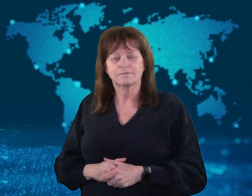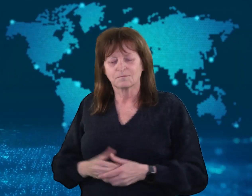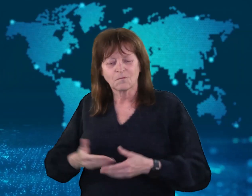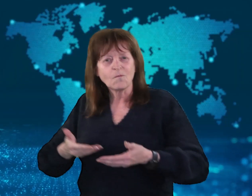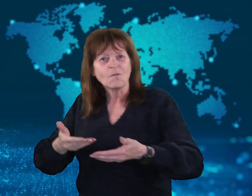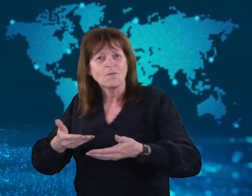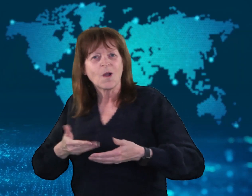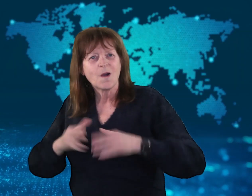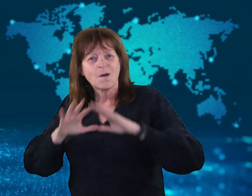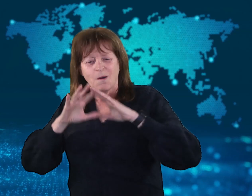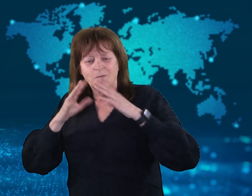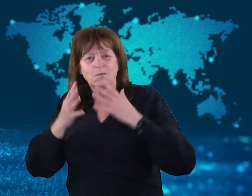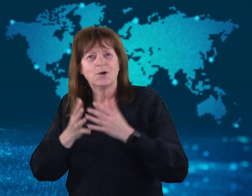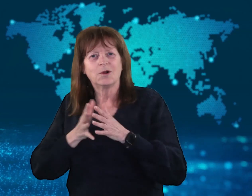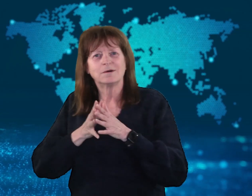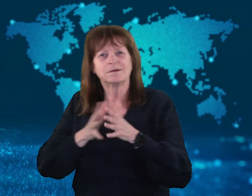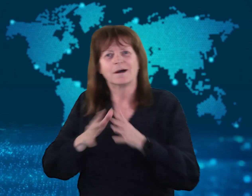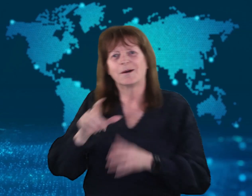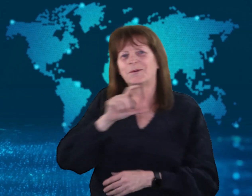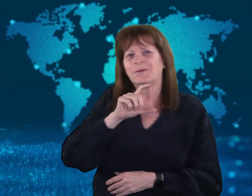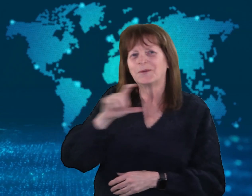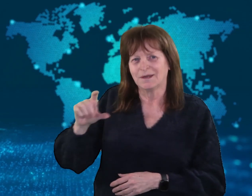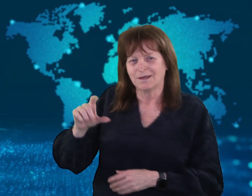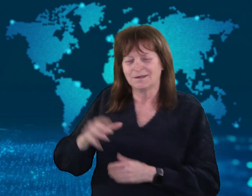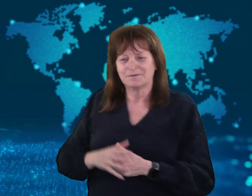Welcome to WorldSign Week!